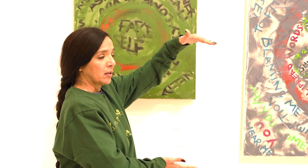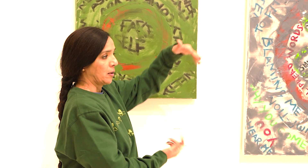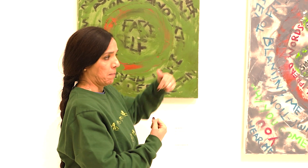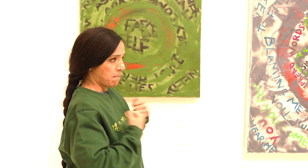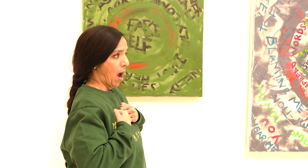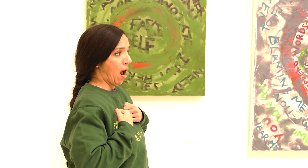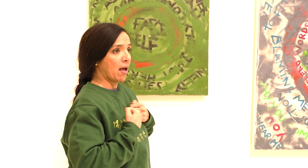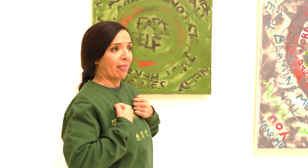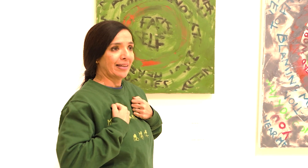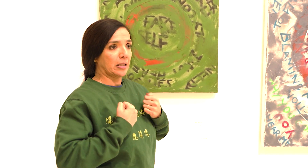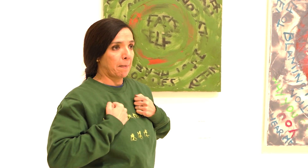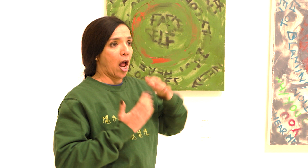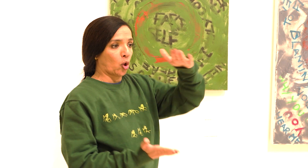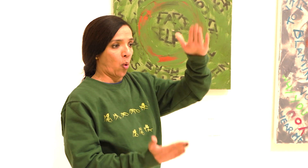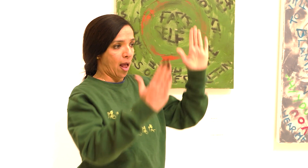I didn't want it to be just a square.